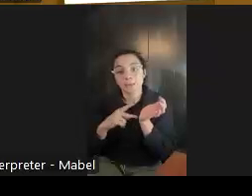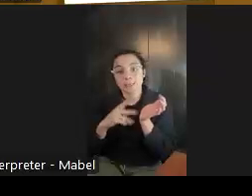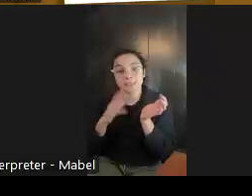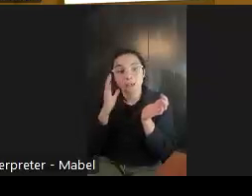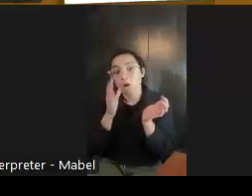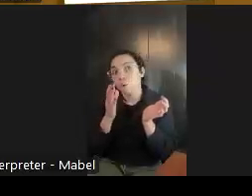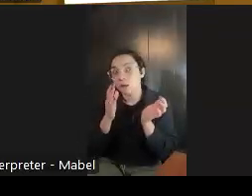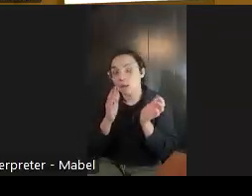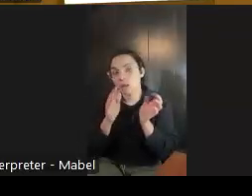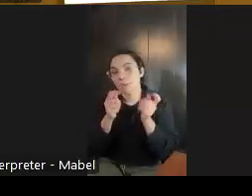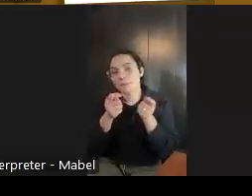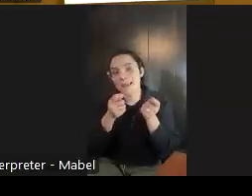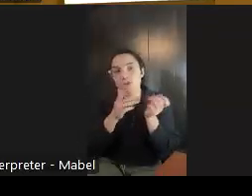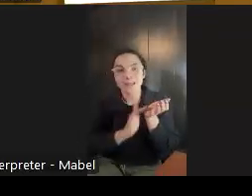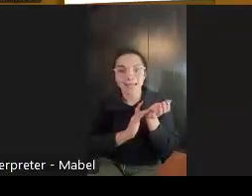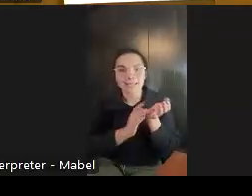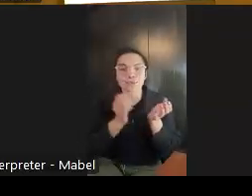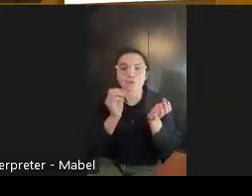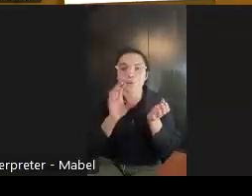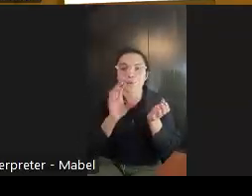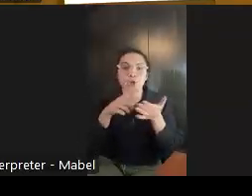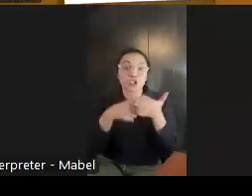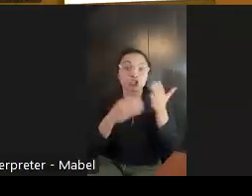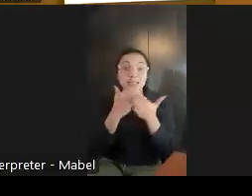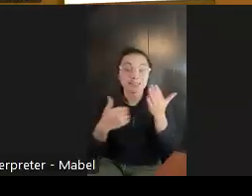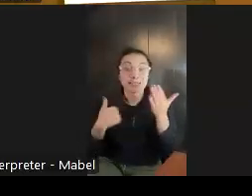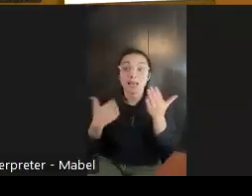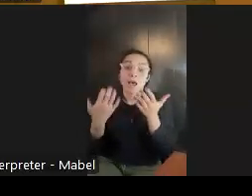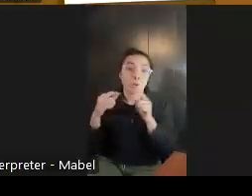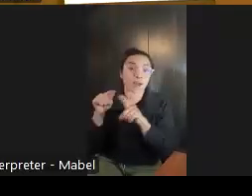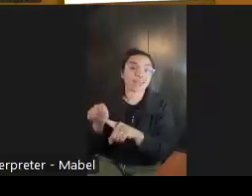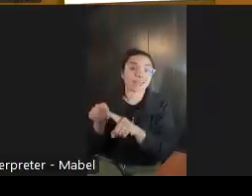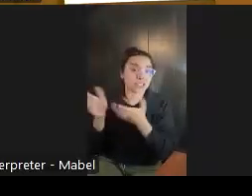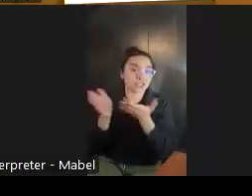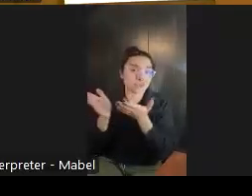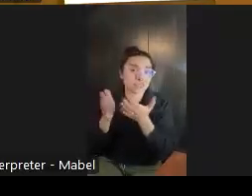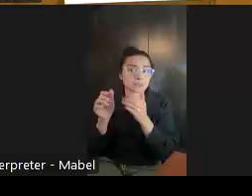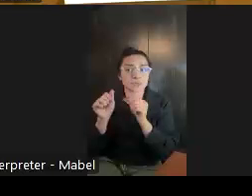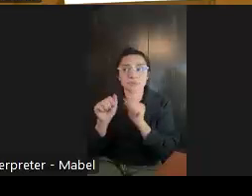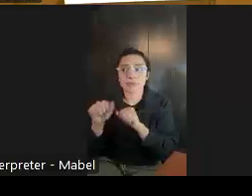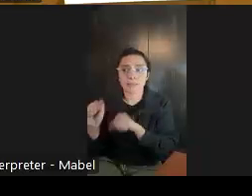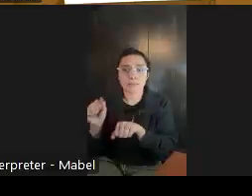checklist I wanted my my service to also be able to be on the front line being able to collaborate